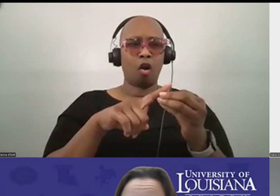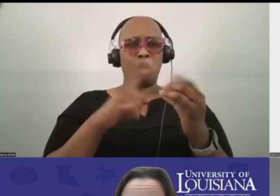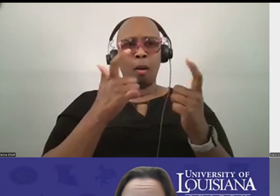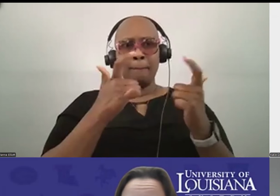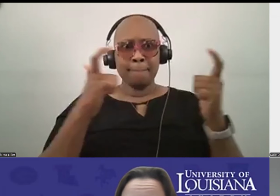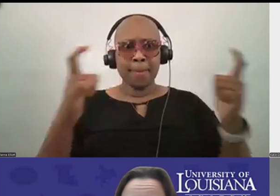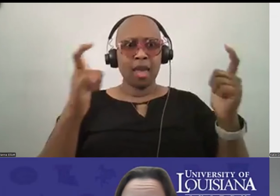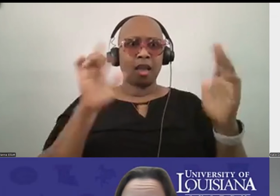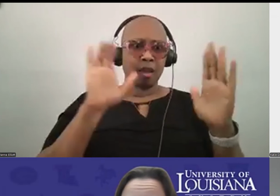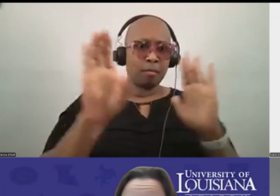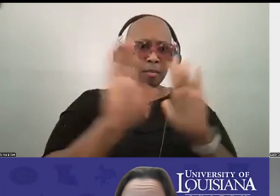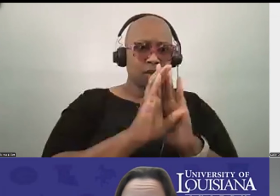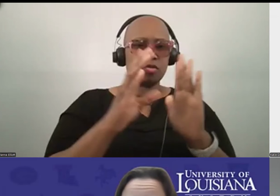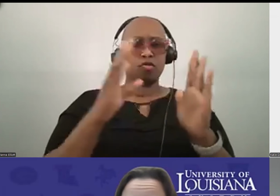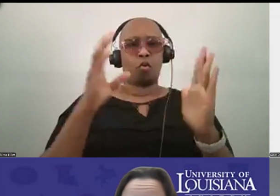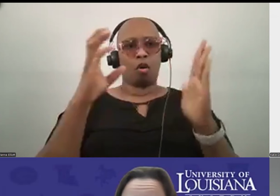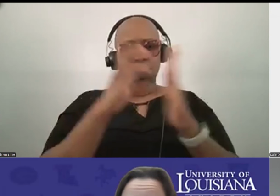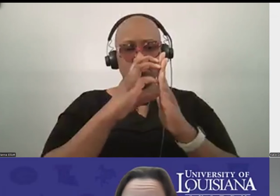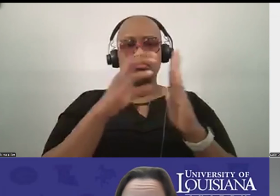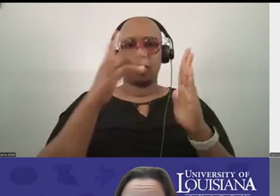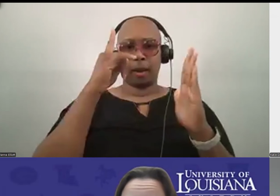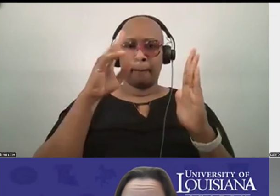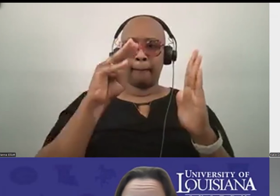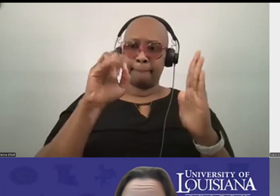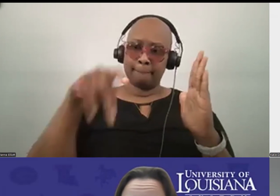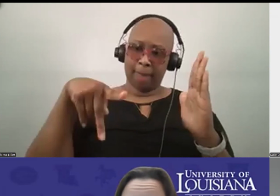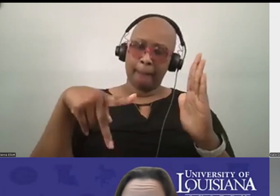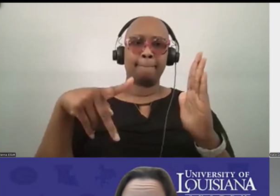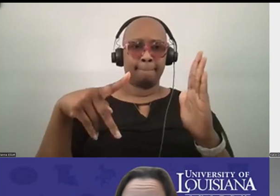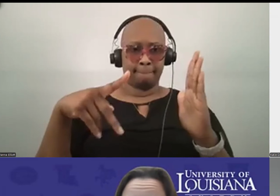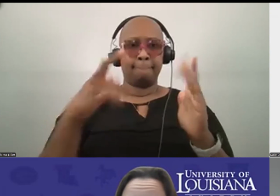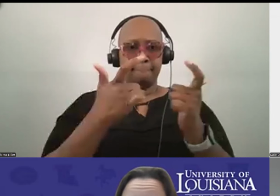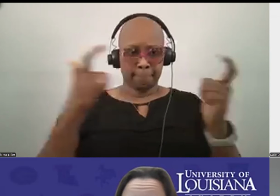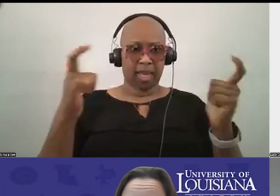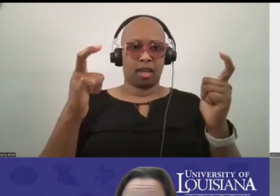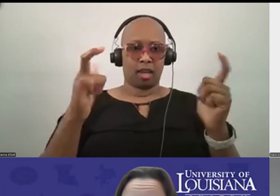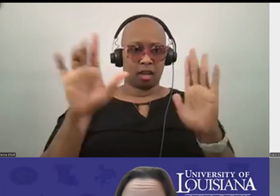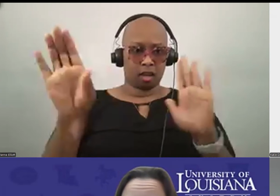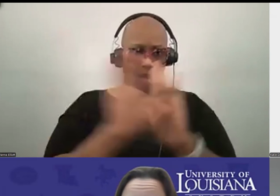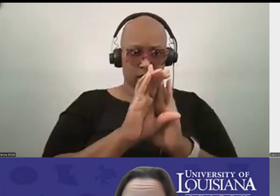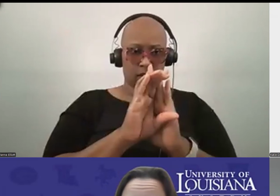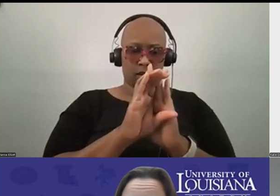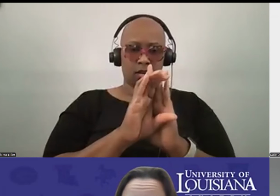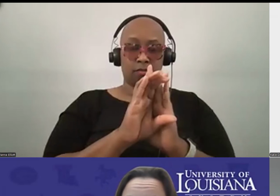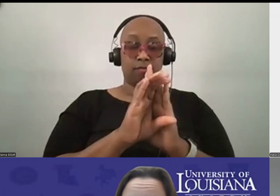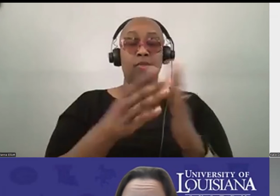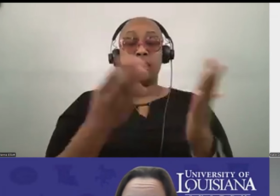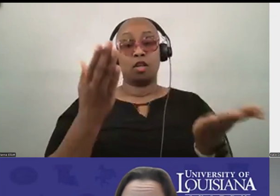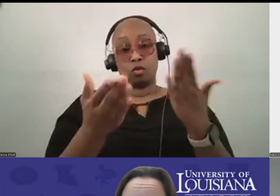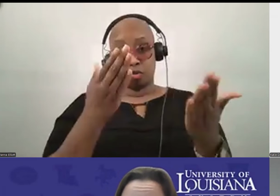like a map?" So, again, I would say you probably want to Google some standards for how to do this